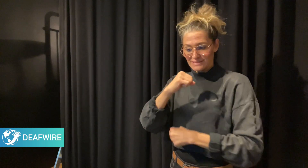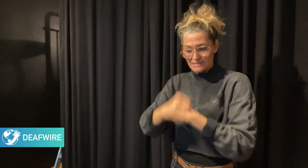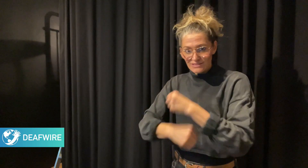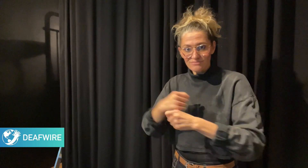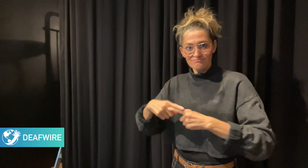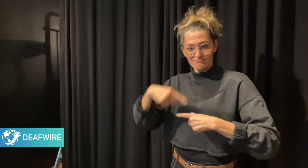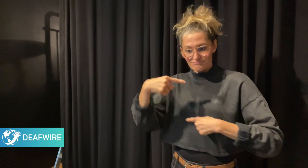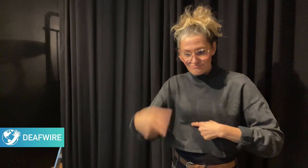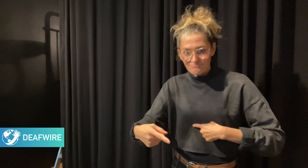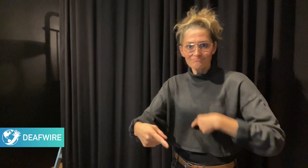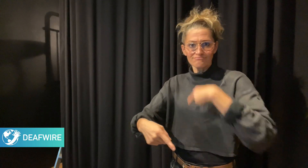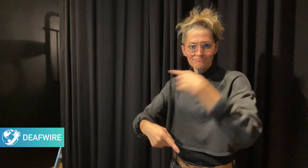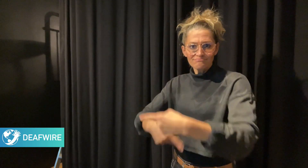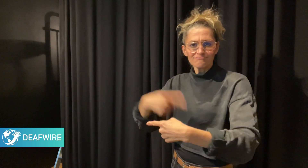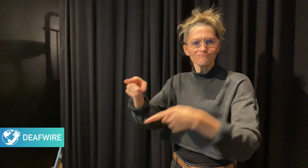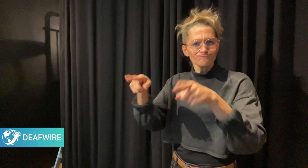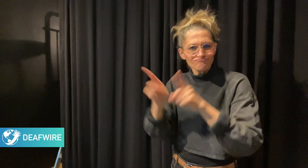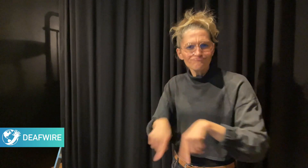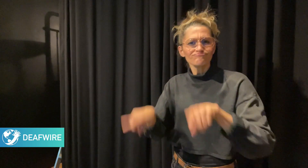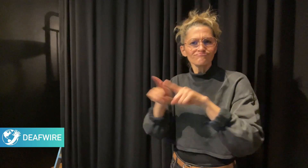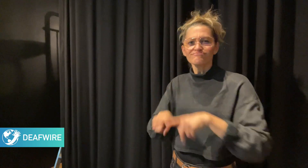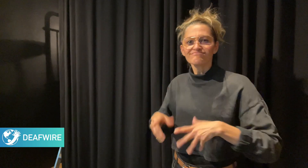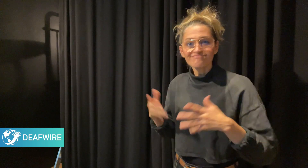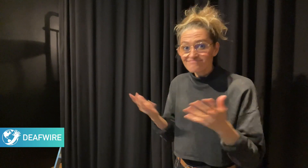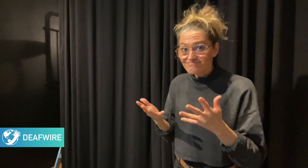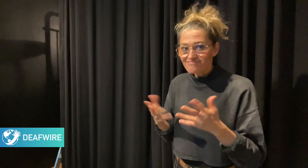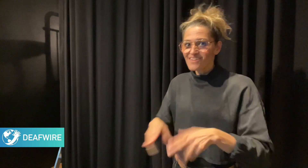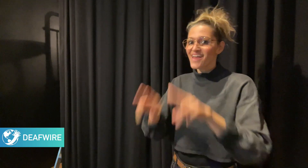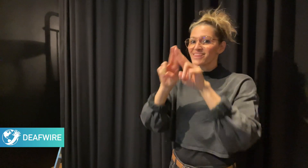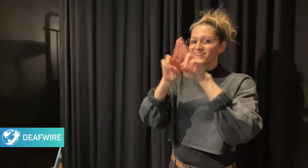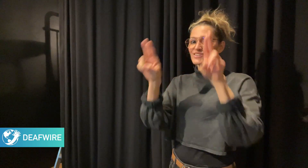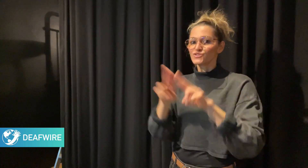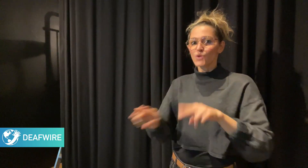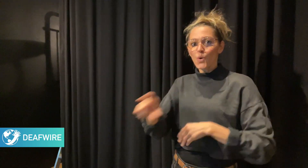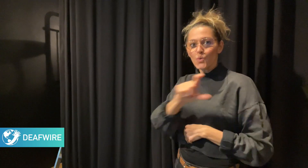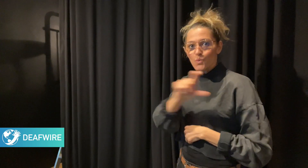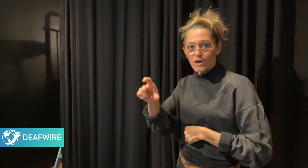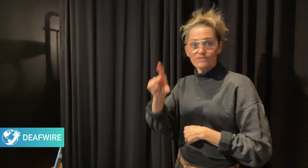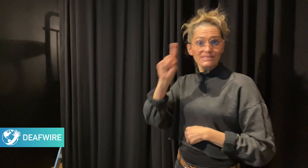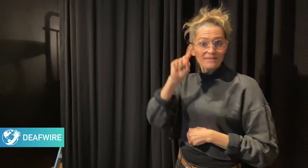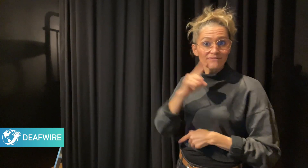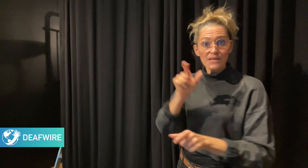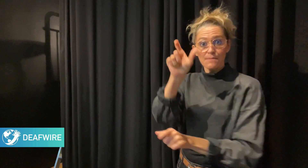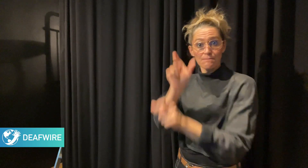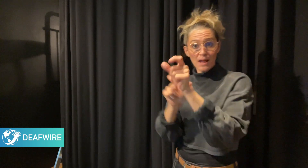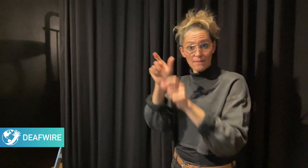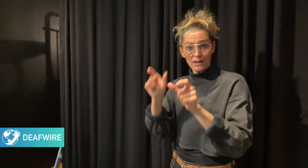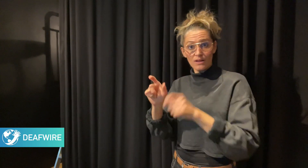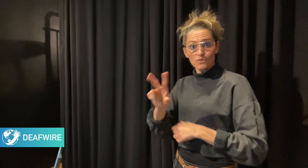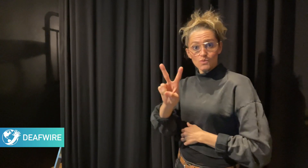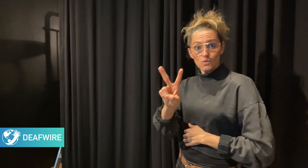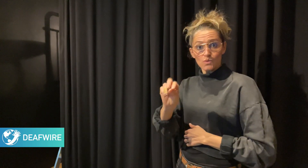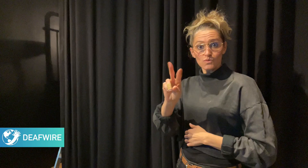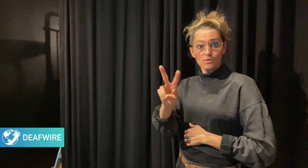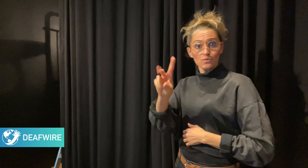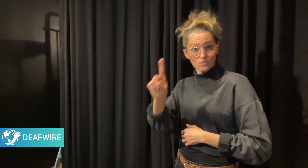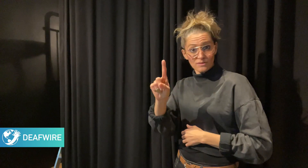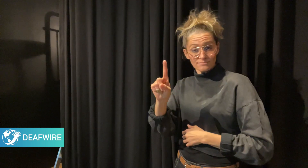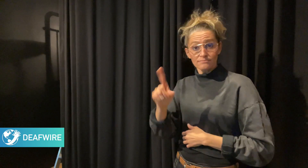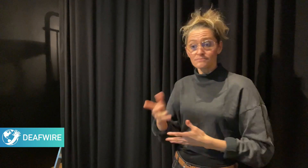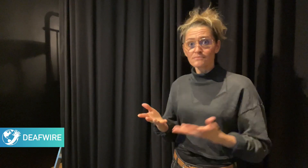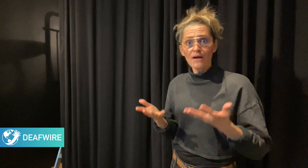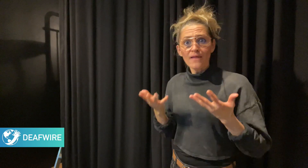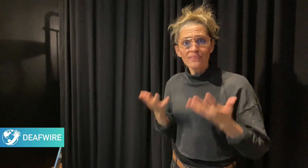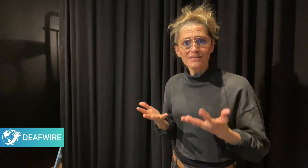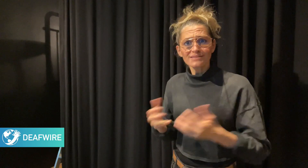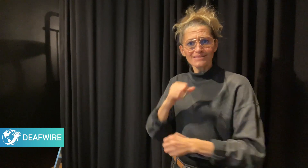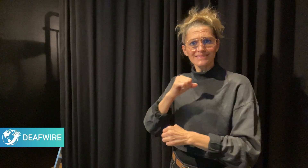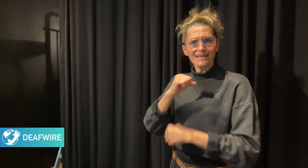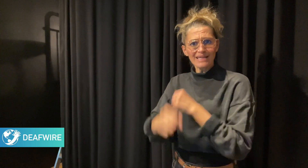the annual International Week of Deaf People 2021.